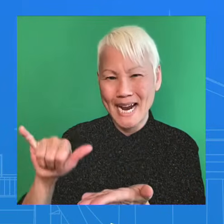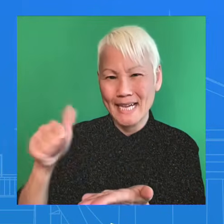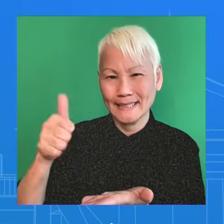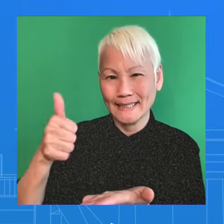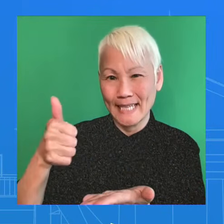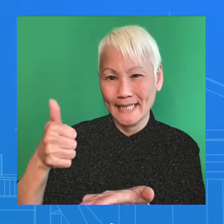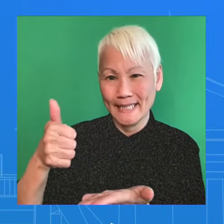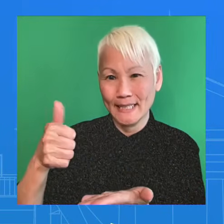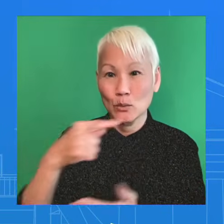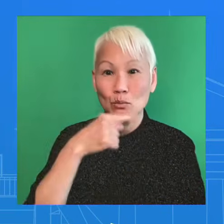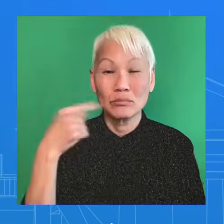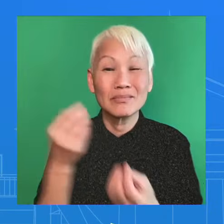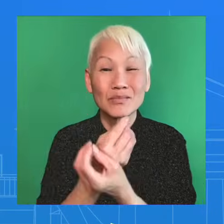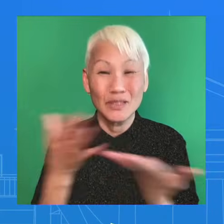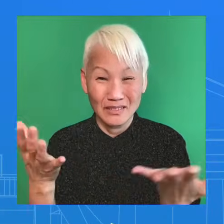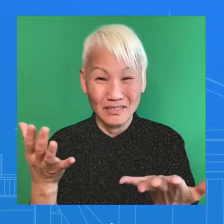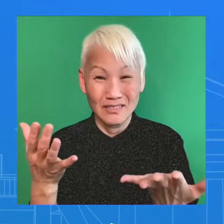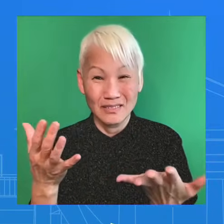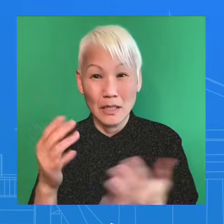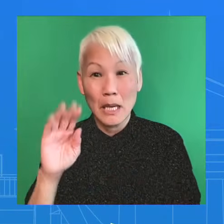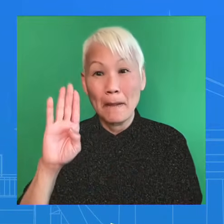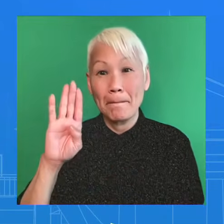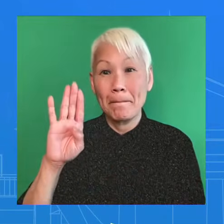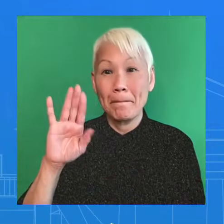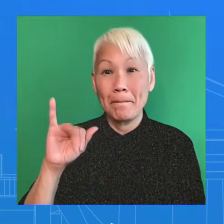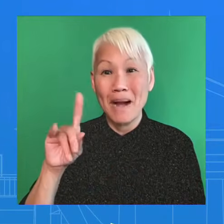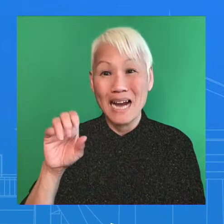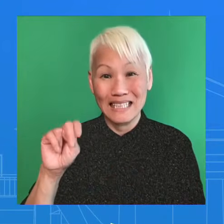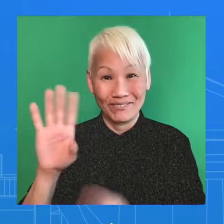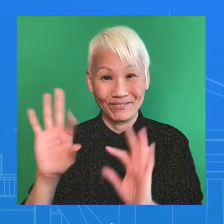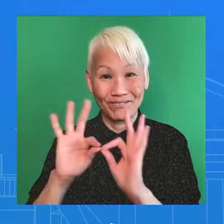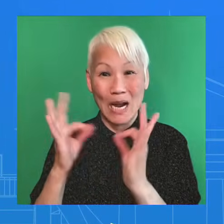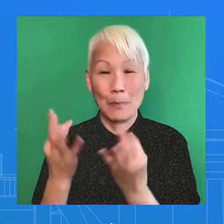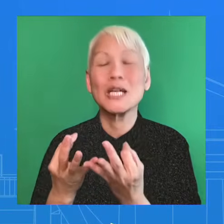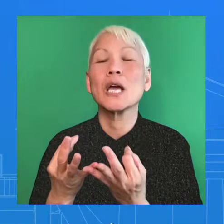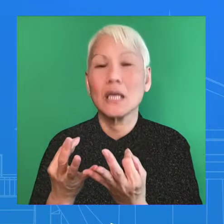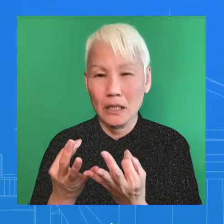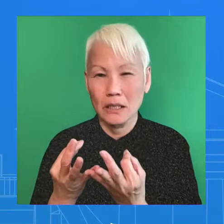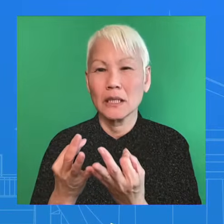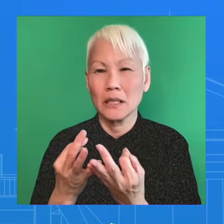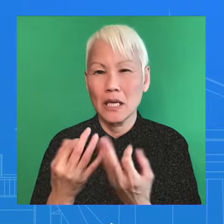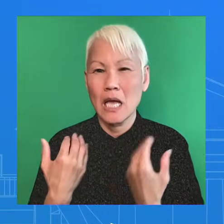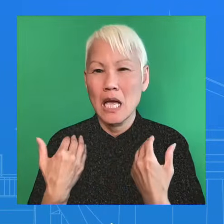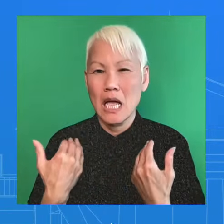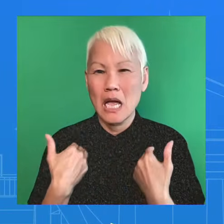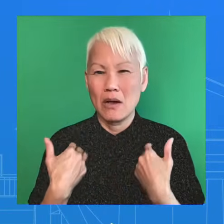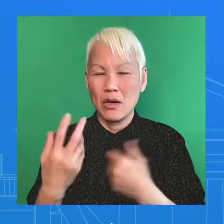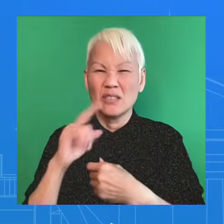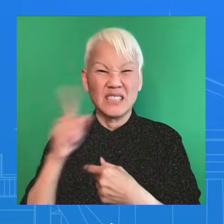funneled $10 million into their bank accounts while Joe Biden was Vice President. Members of the committee have said